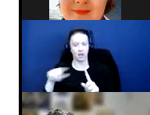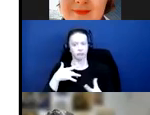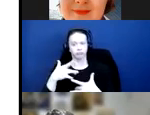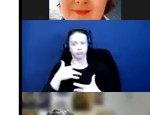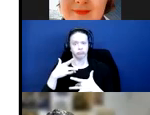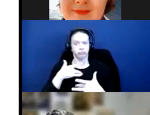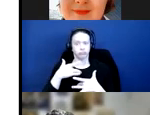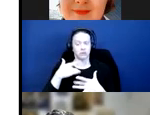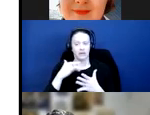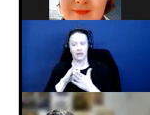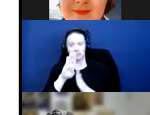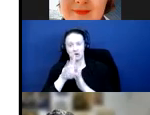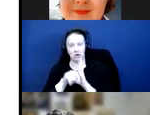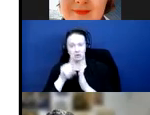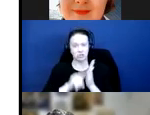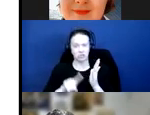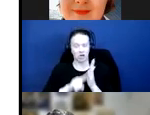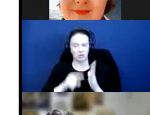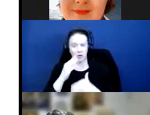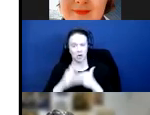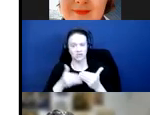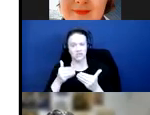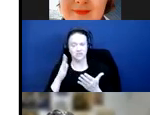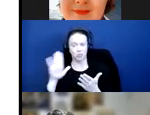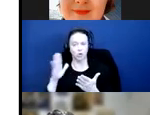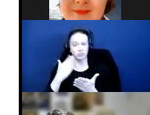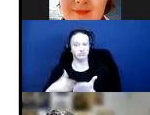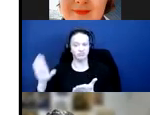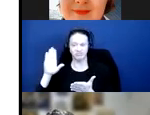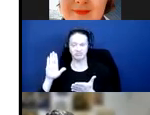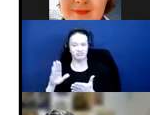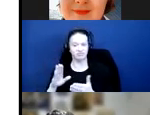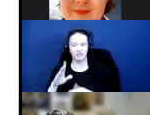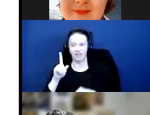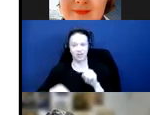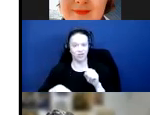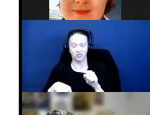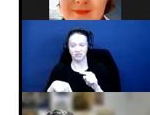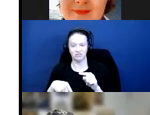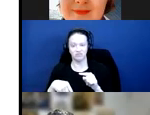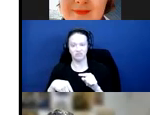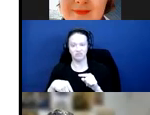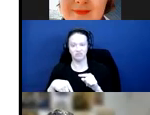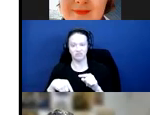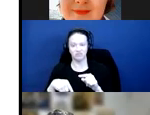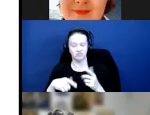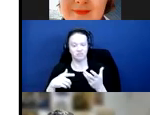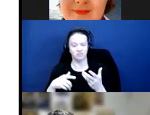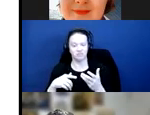that the background check process would mean that they could not be reimbursed